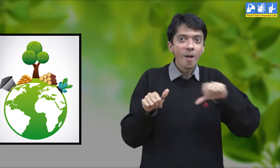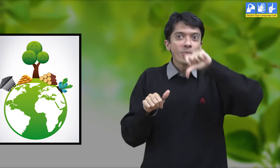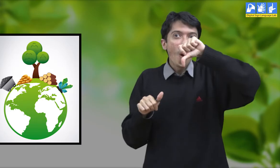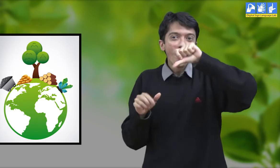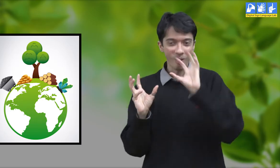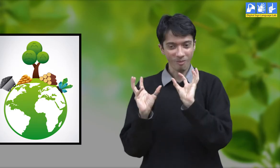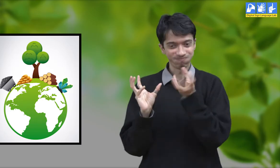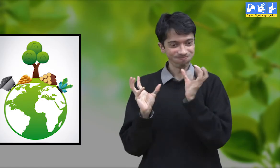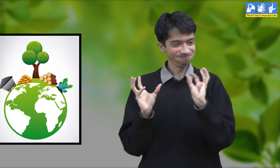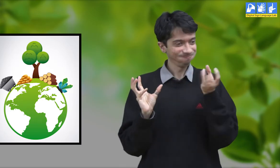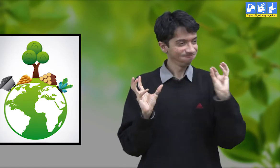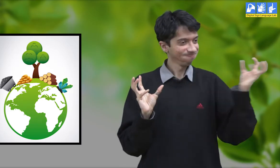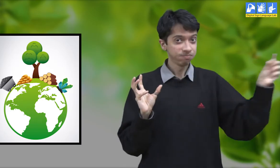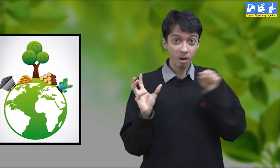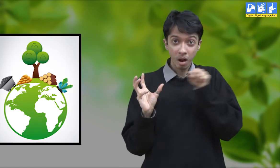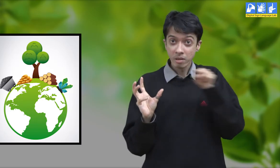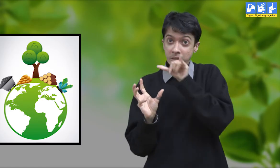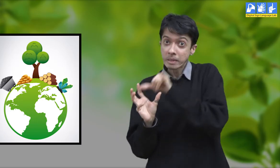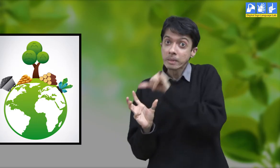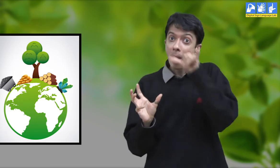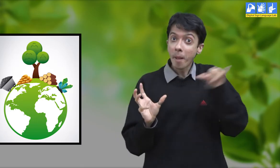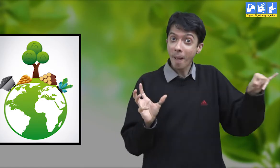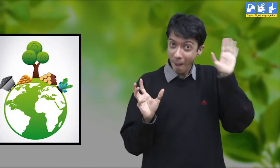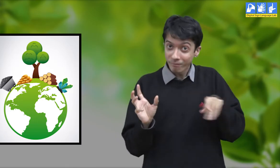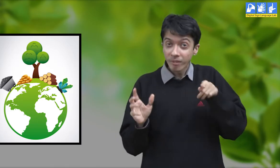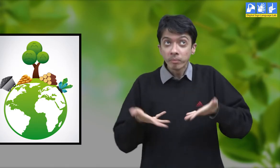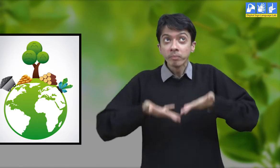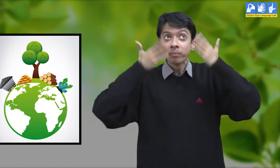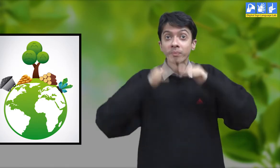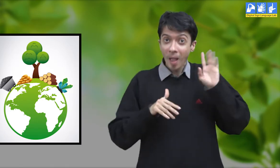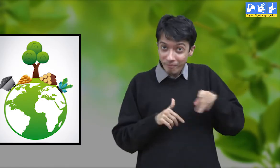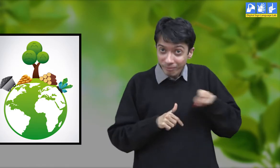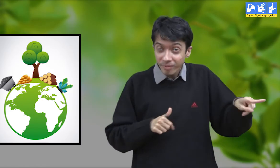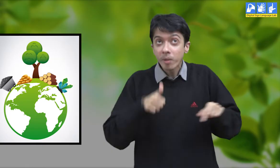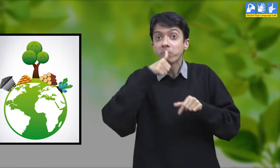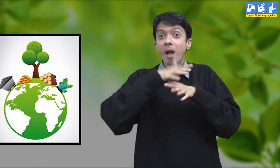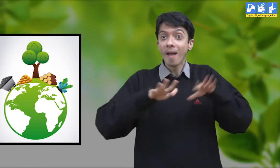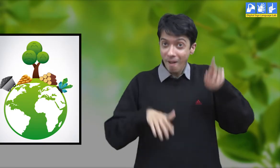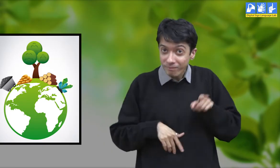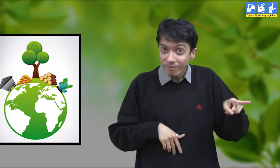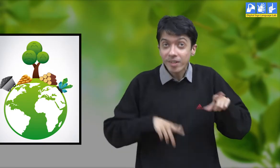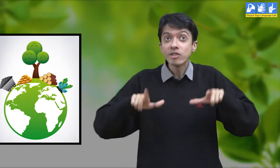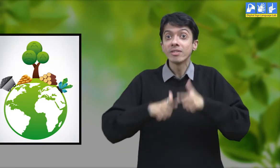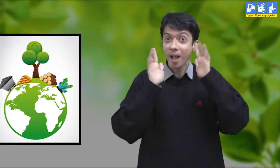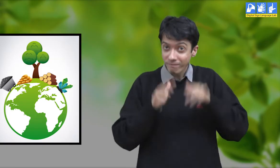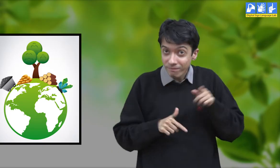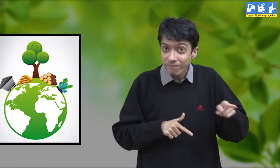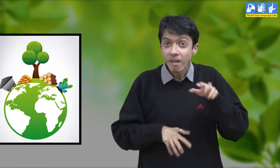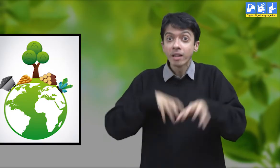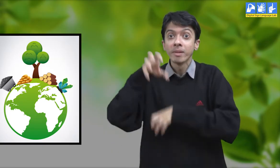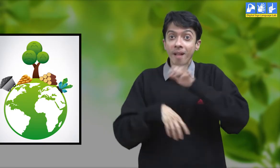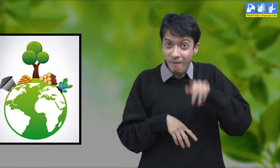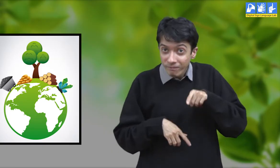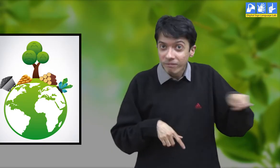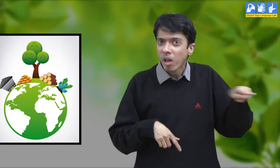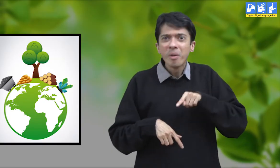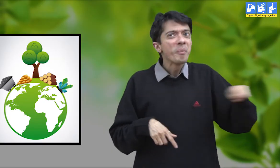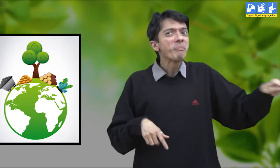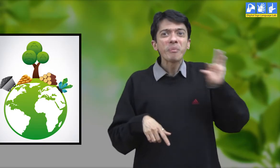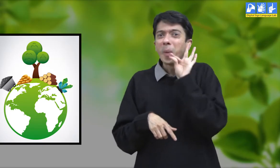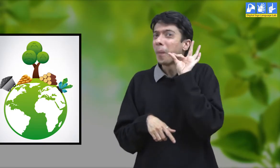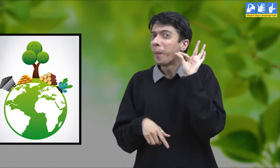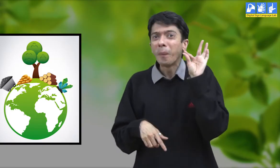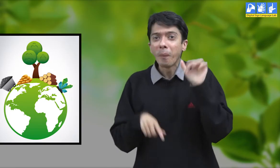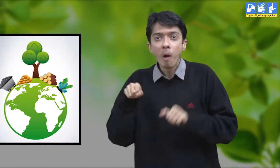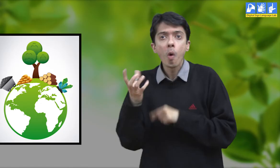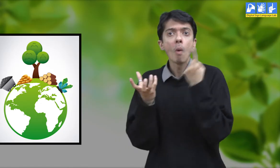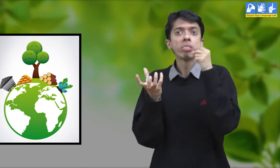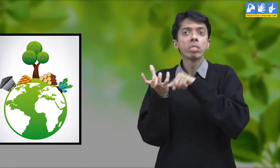In the solar system, is there any other planet except earth where there is air, water, trees, animals? No.